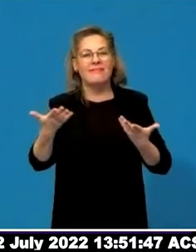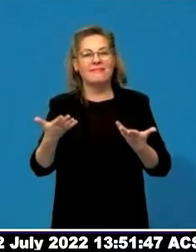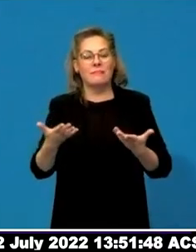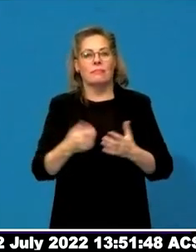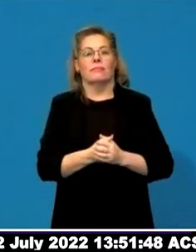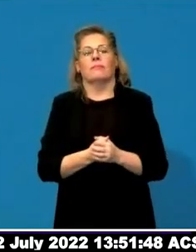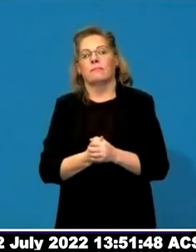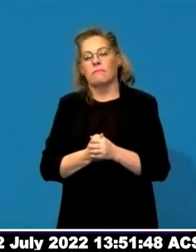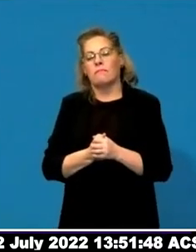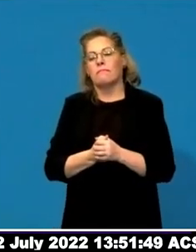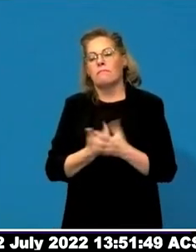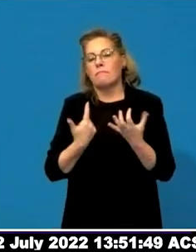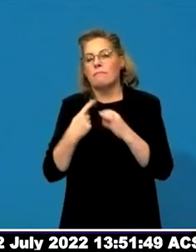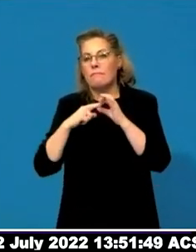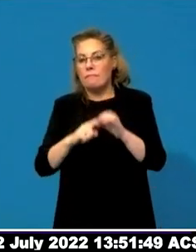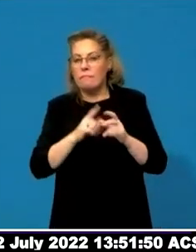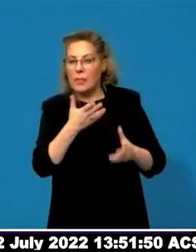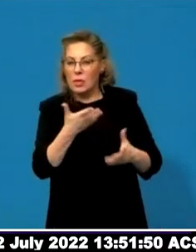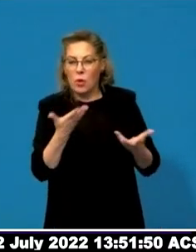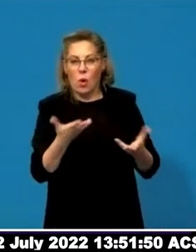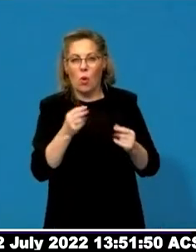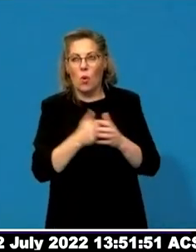to be used for the purposes you've mentioned, such as accommodation?